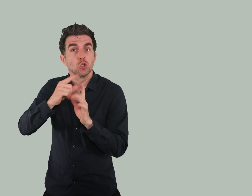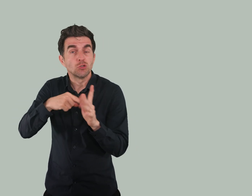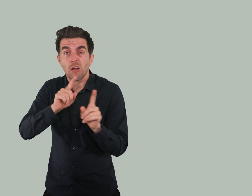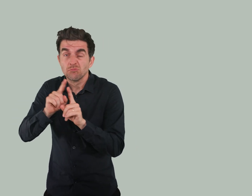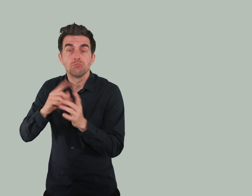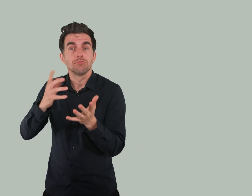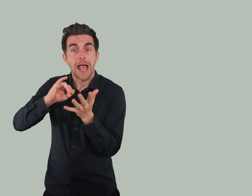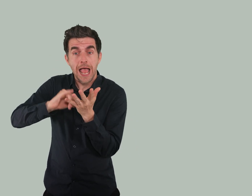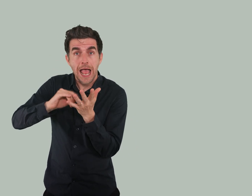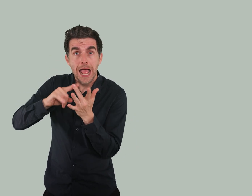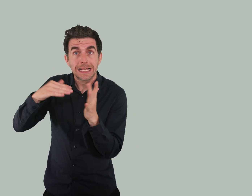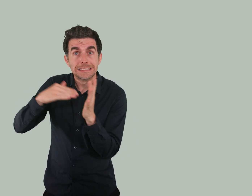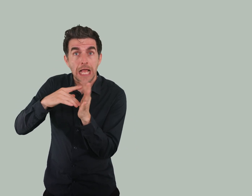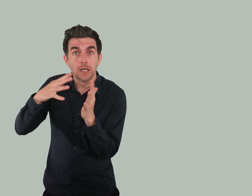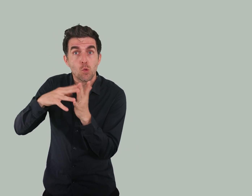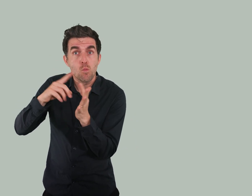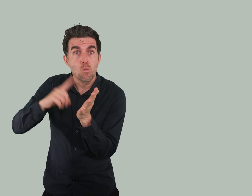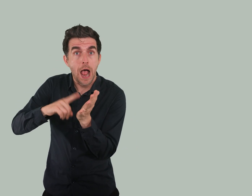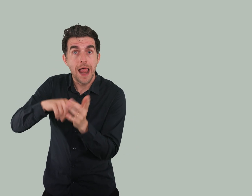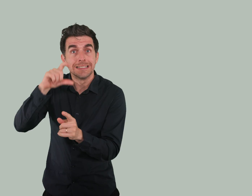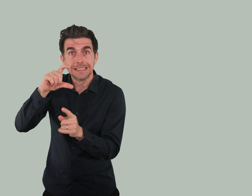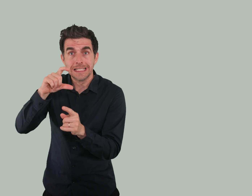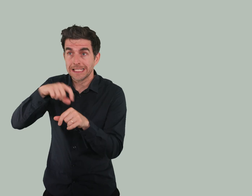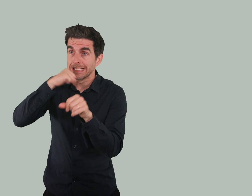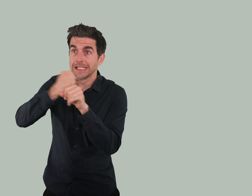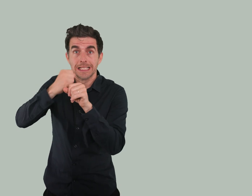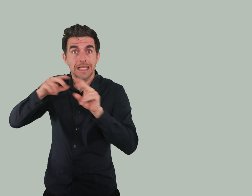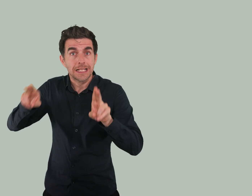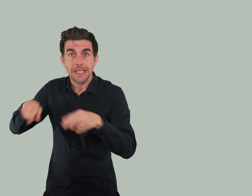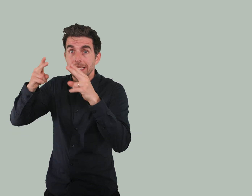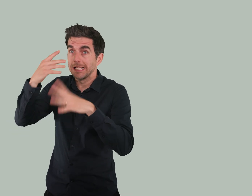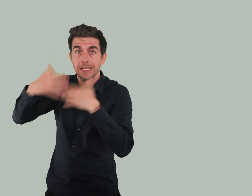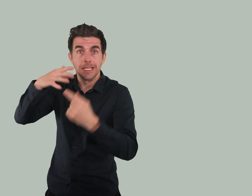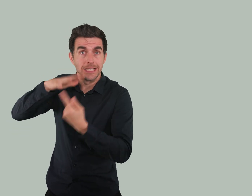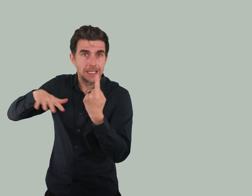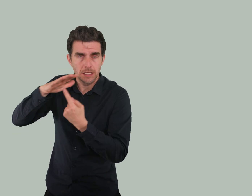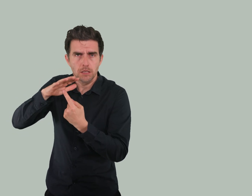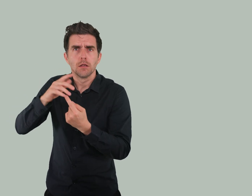is planned for this region, projects like Sizewell C.